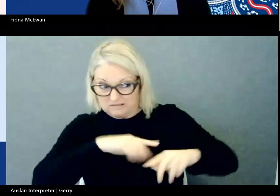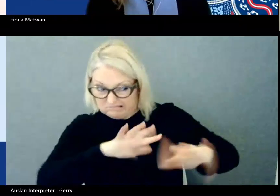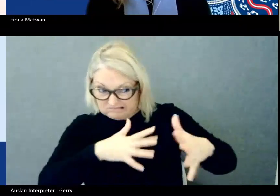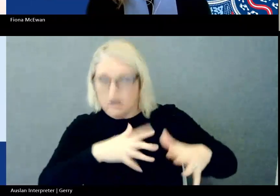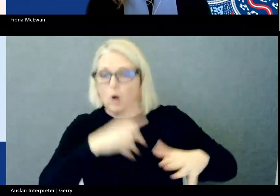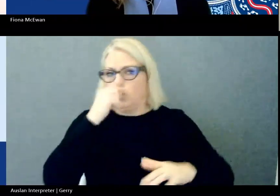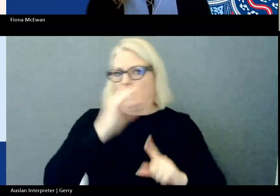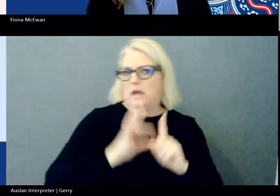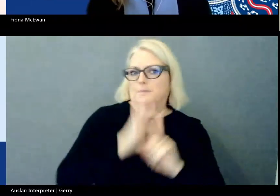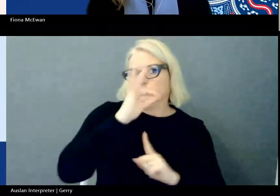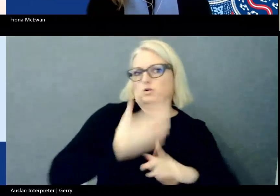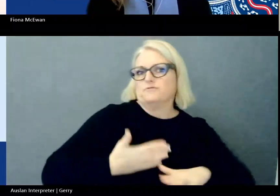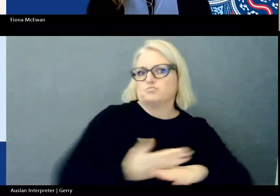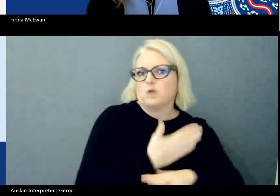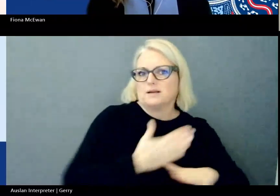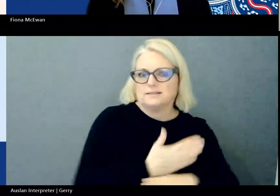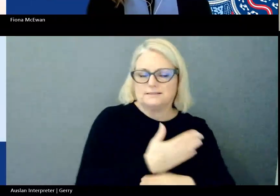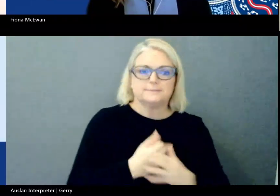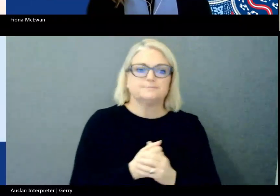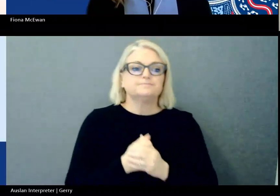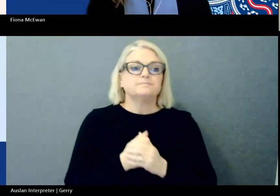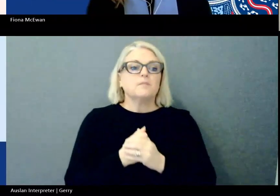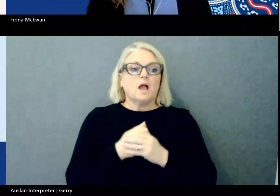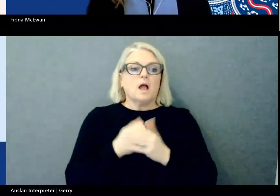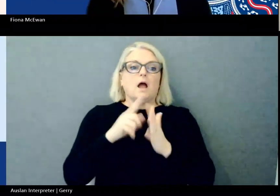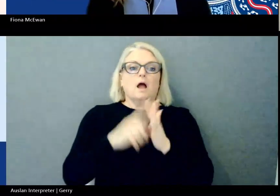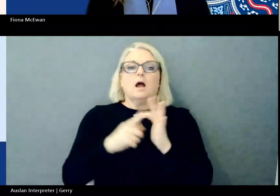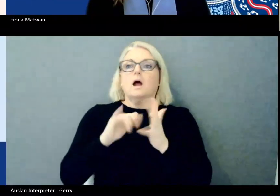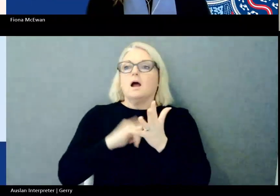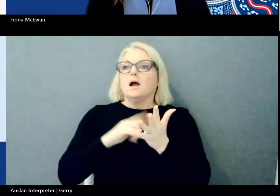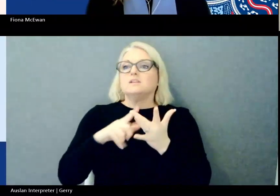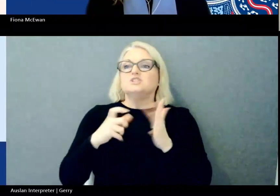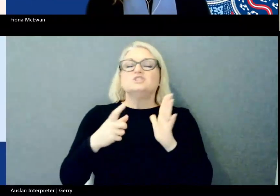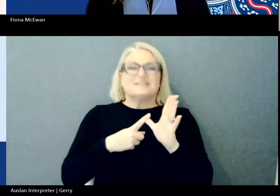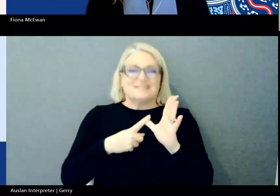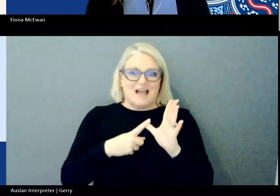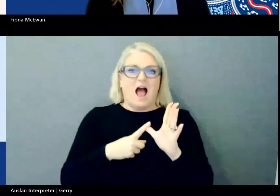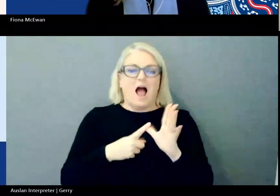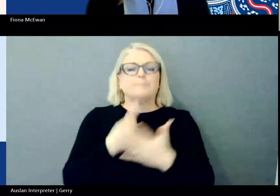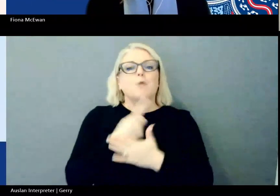Thank you so much, Kathryn. We've only got a few minutes left, so I might go to some of the questions